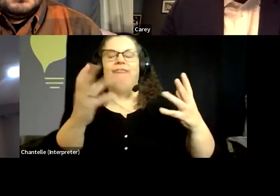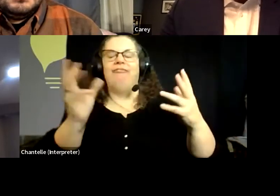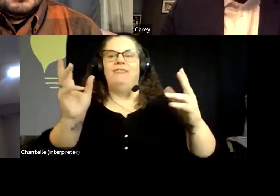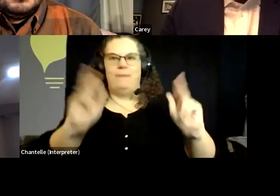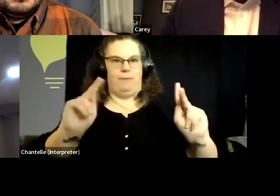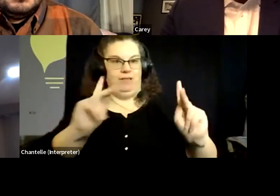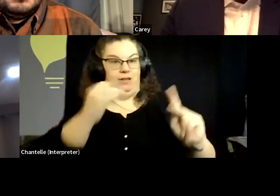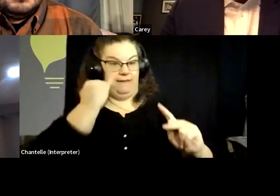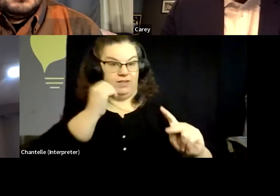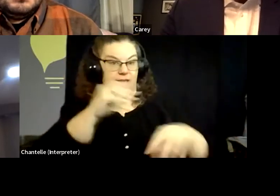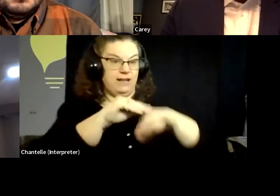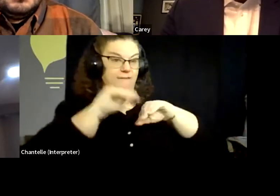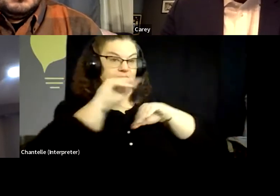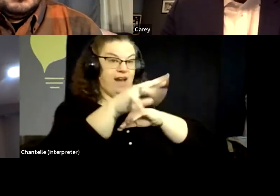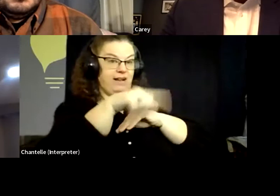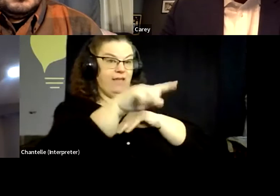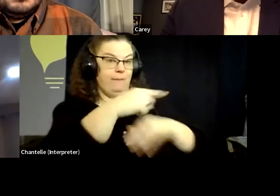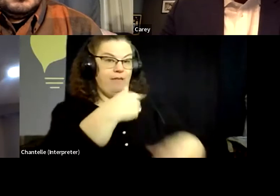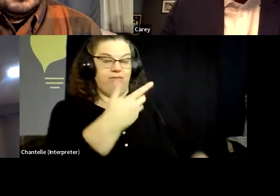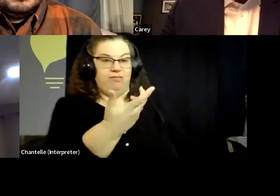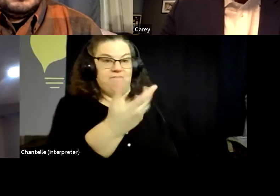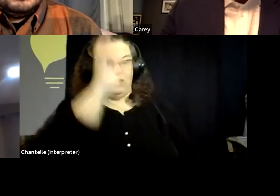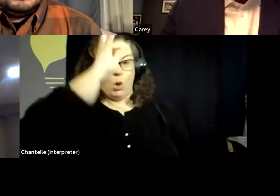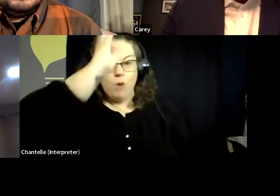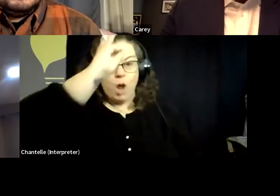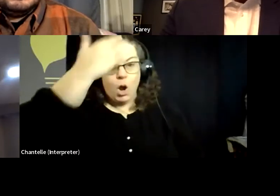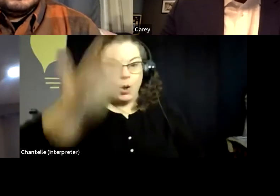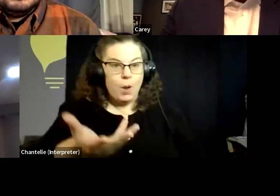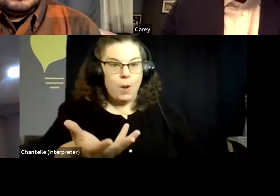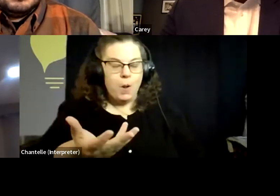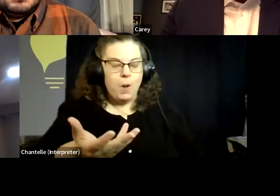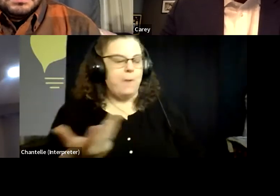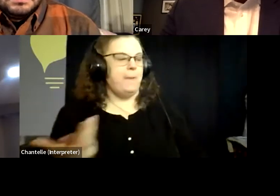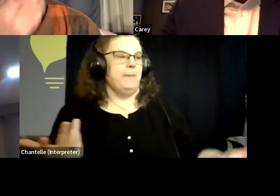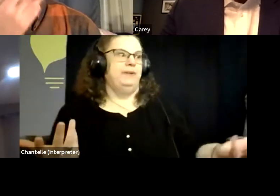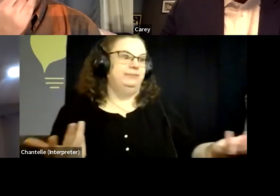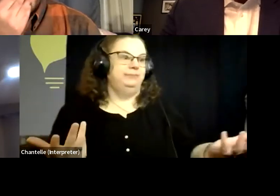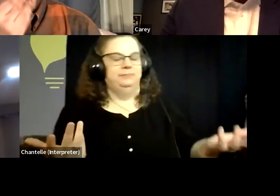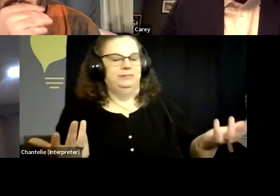affect them, they don't know. There's kind of blissful ignorance in a lot of